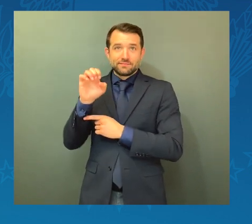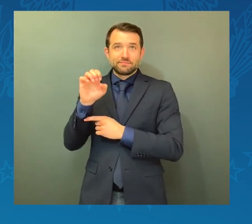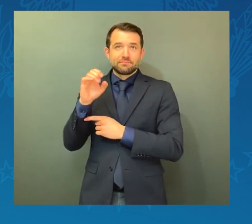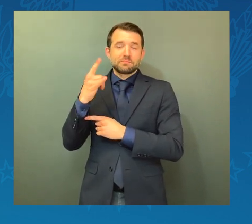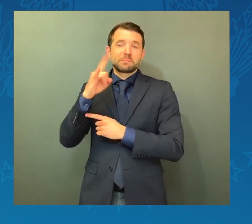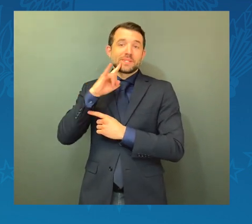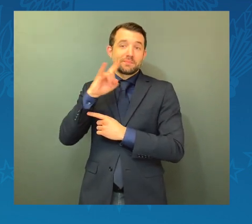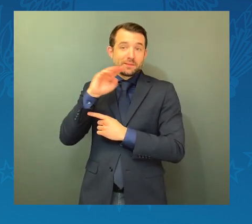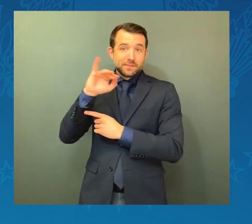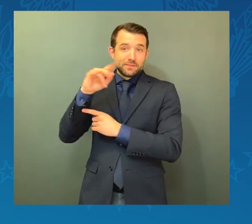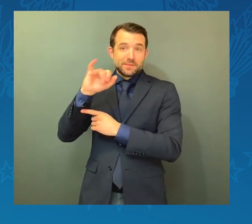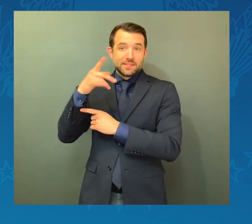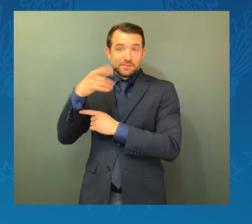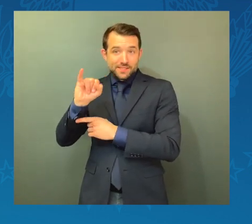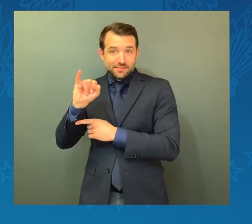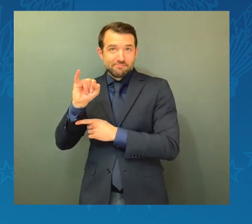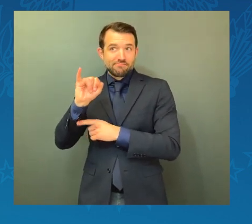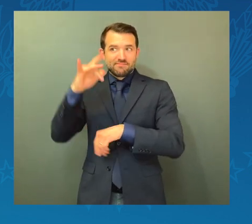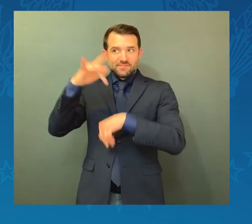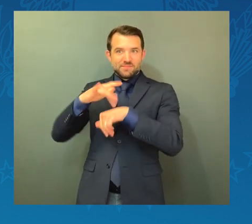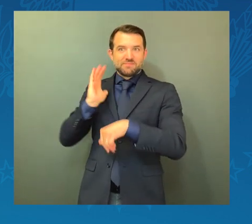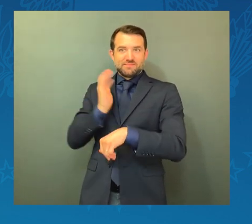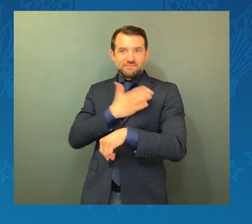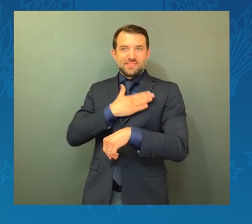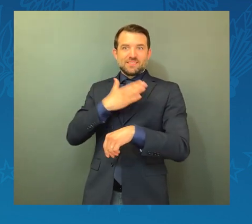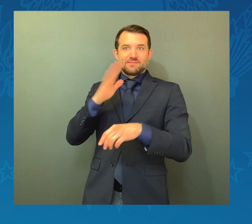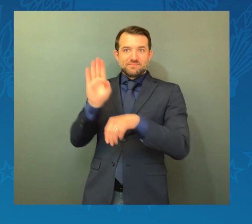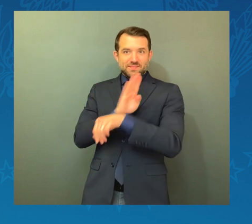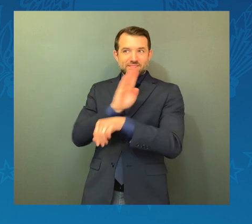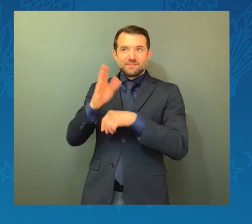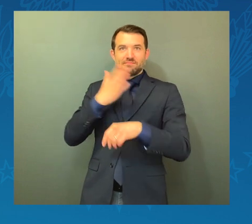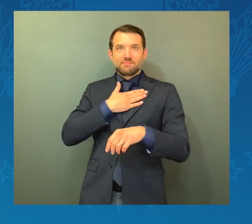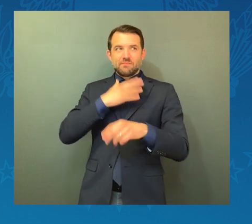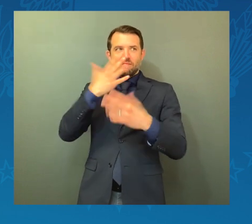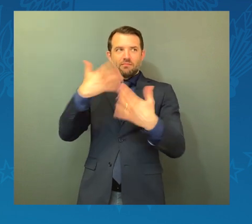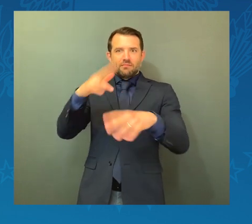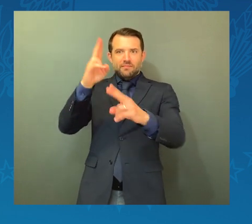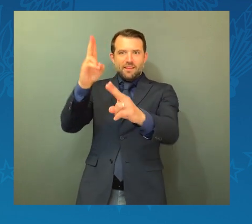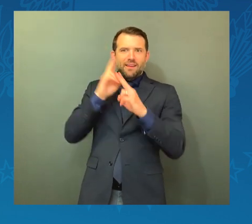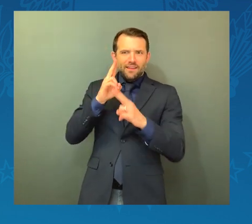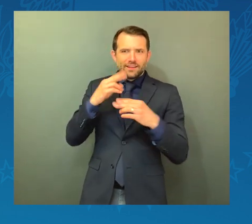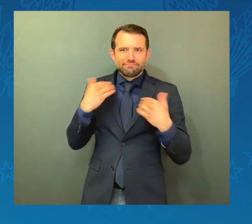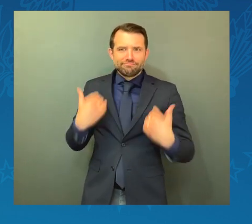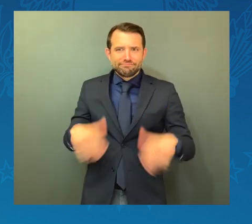The visit is more proof that the Biden-Harris administration